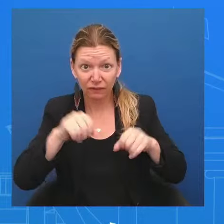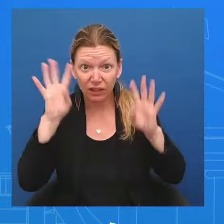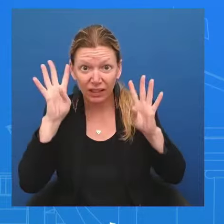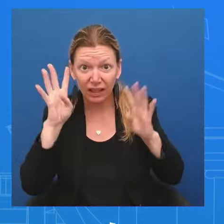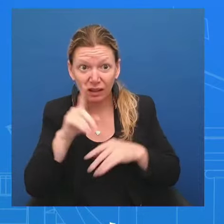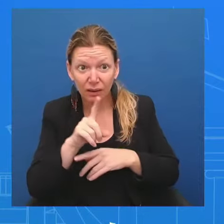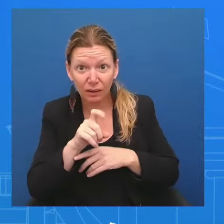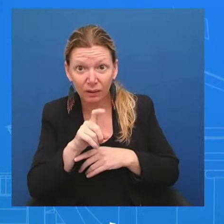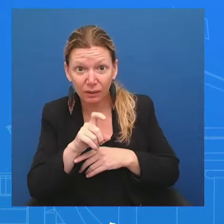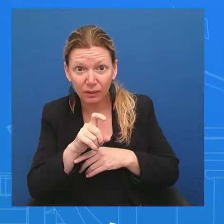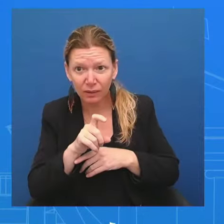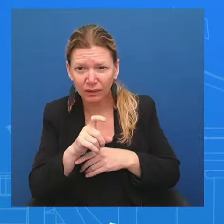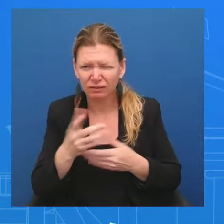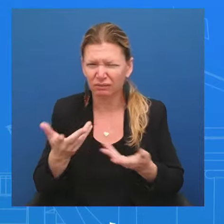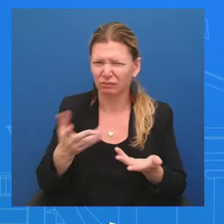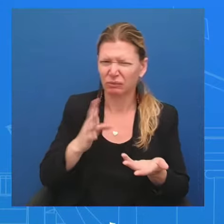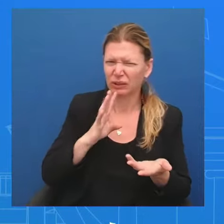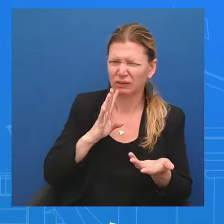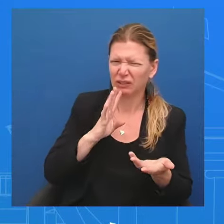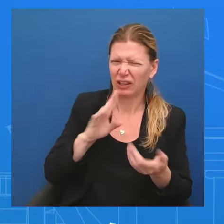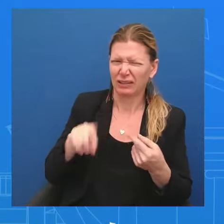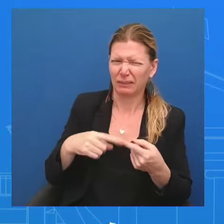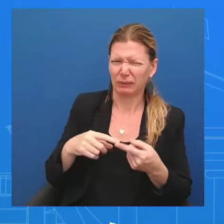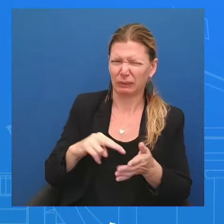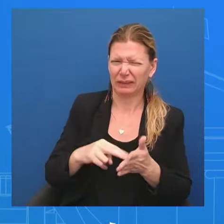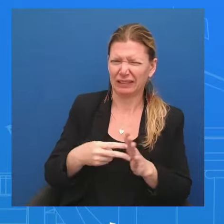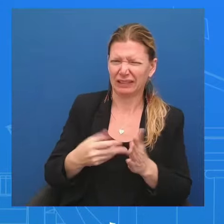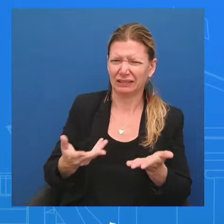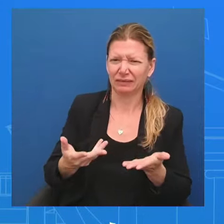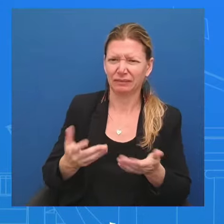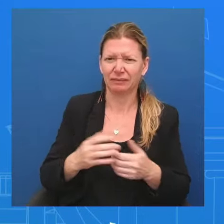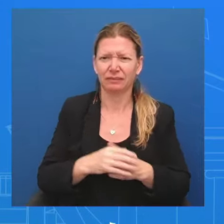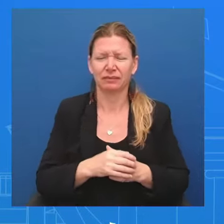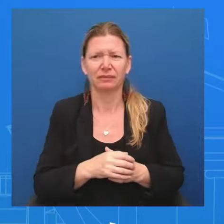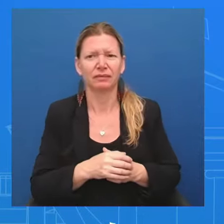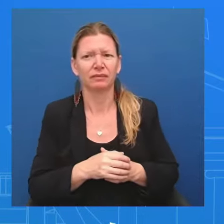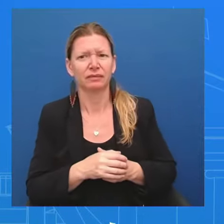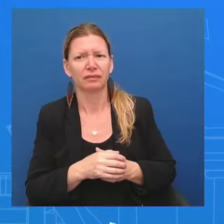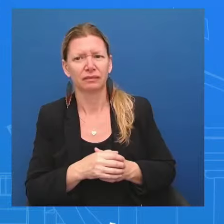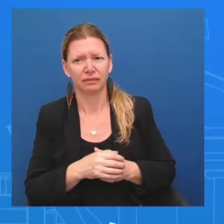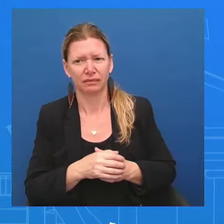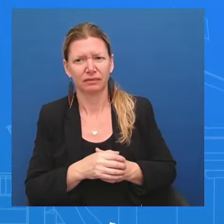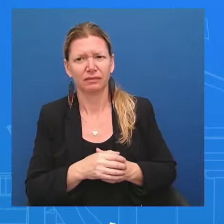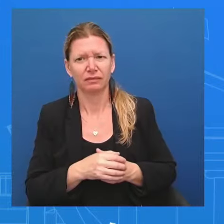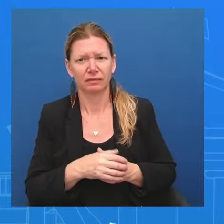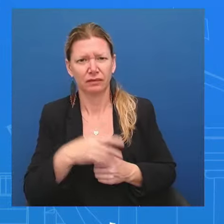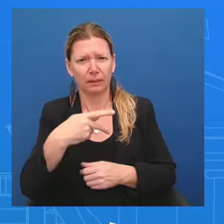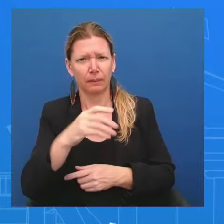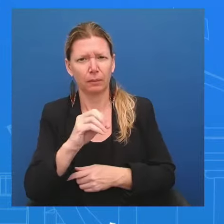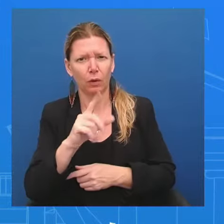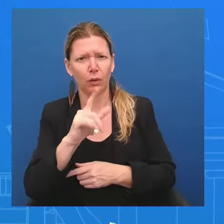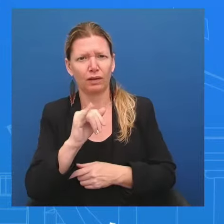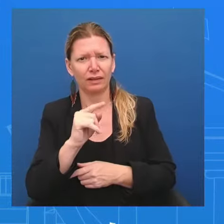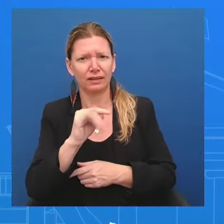The Press: There's a political story. It sounds like Democrats outside… The quote is, "Biden's stubbornly poor polling,